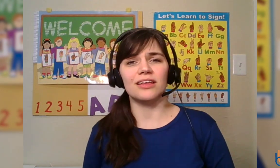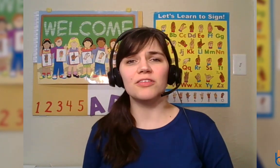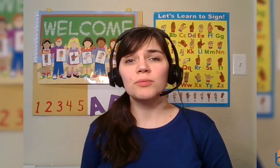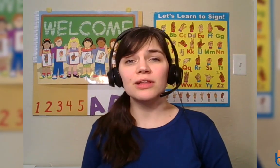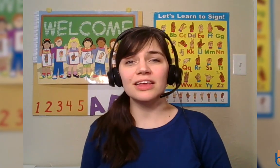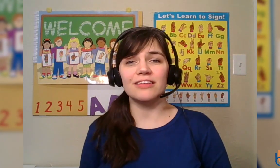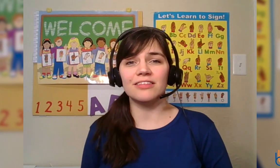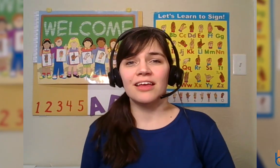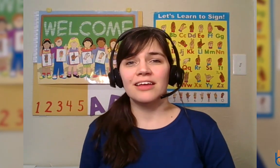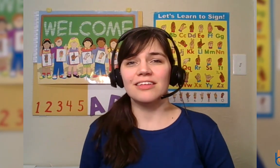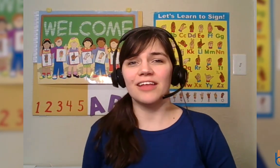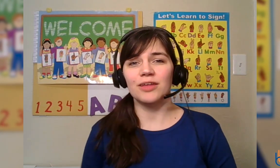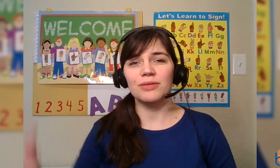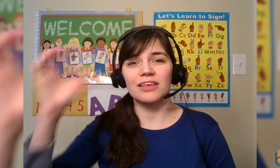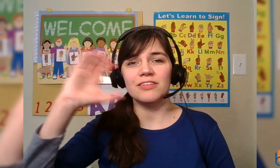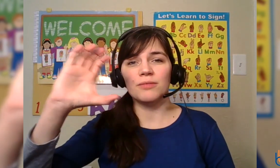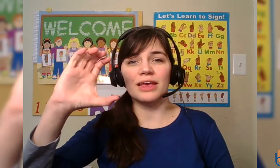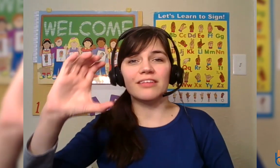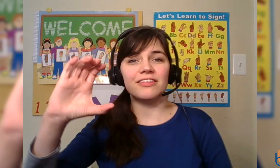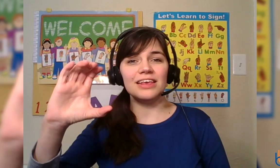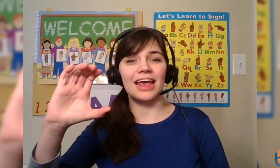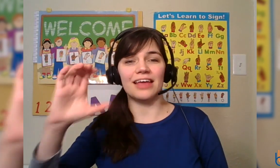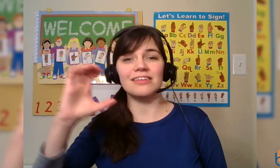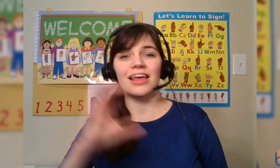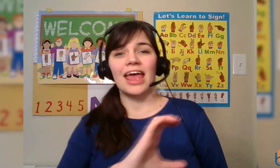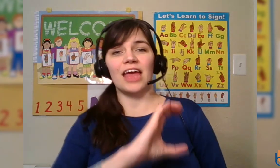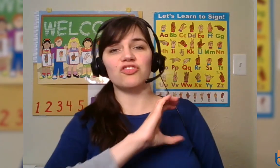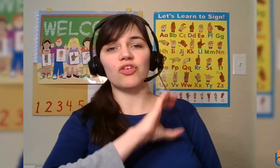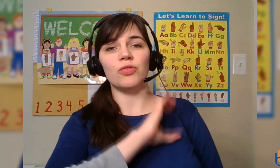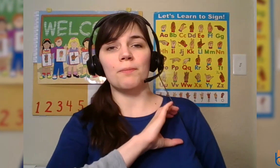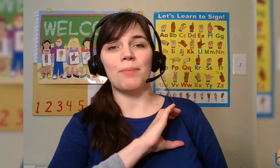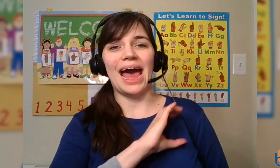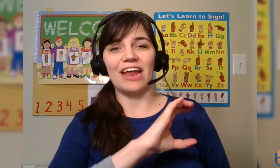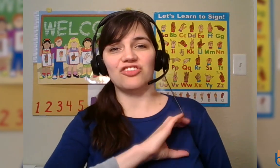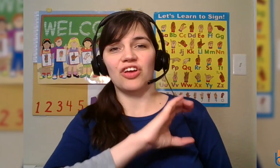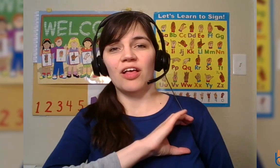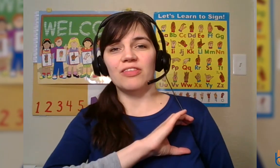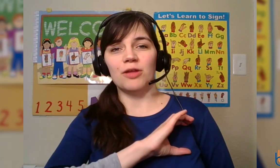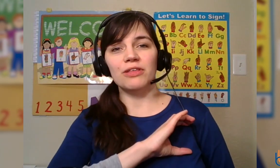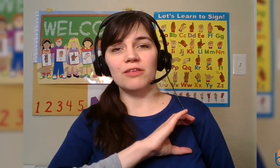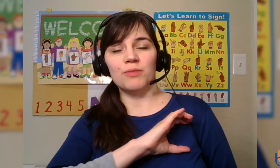police. To sign police, make a C-hand and show the badge that a policeman